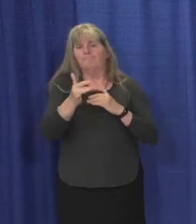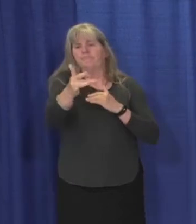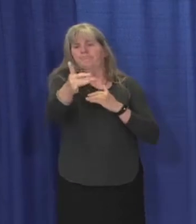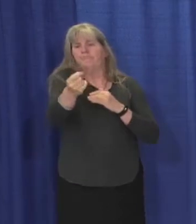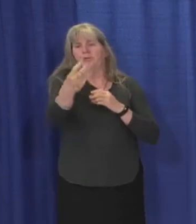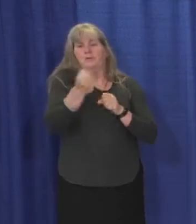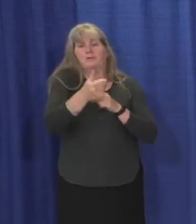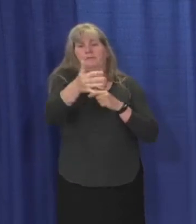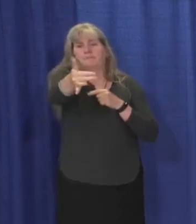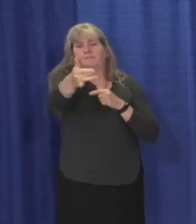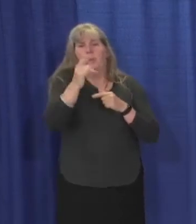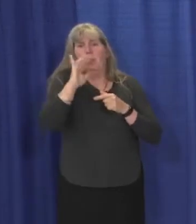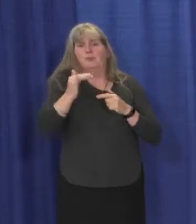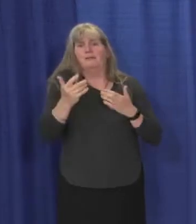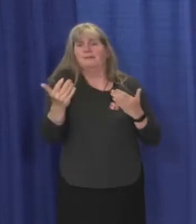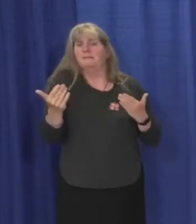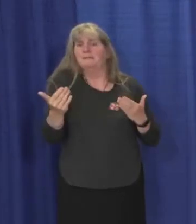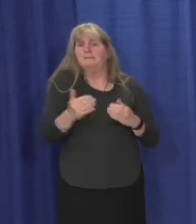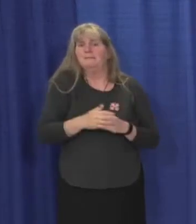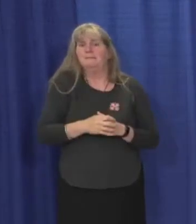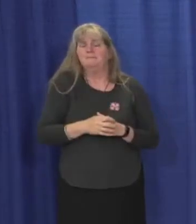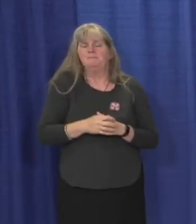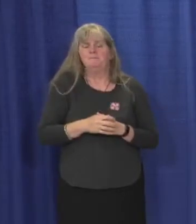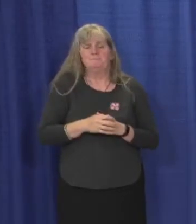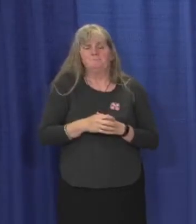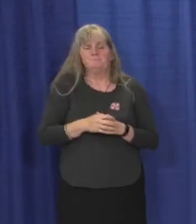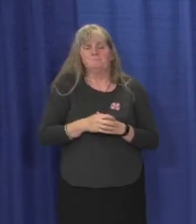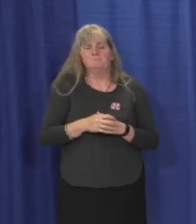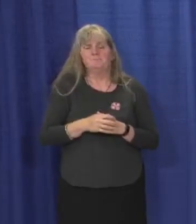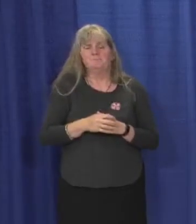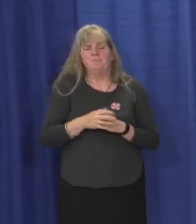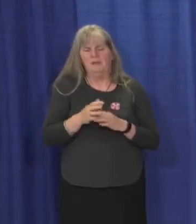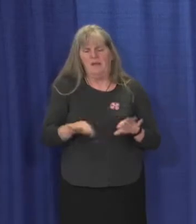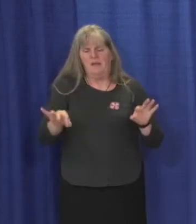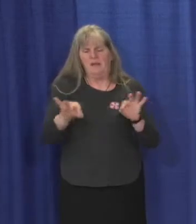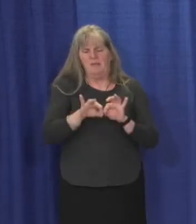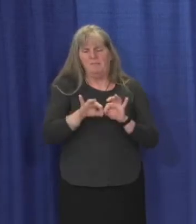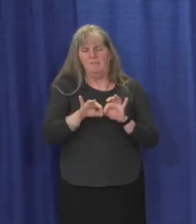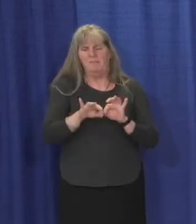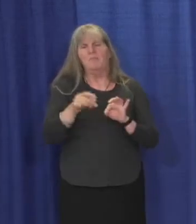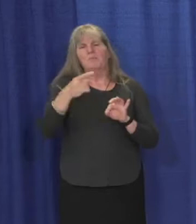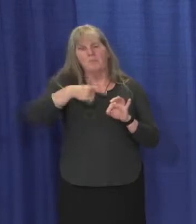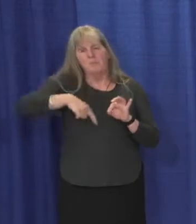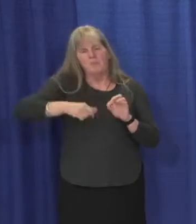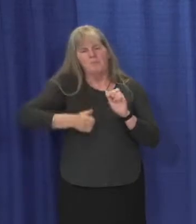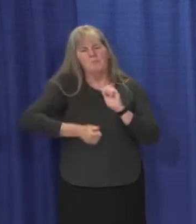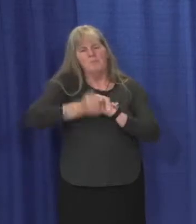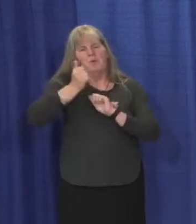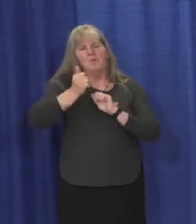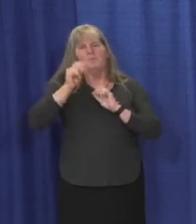virus. In order to do so we still need to ensure as many people are